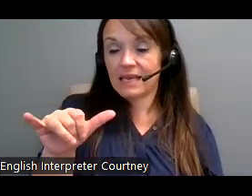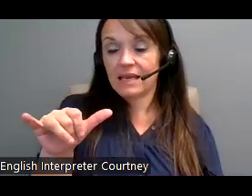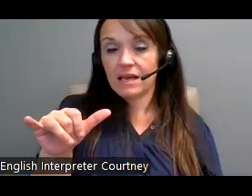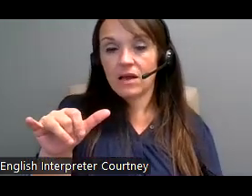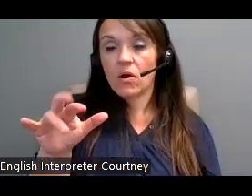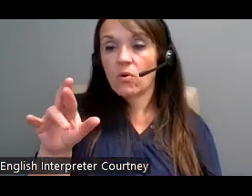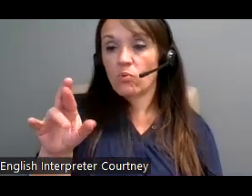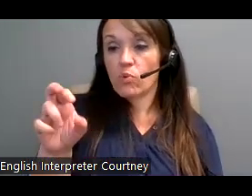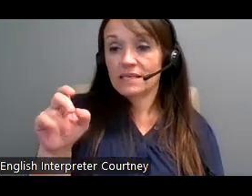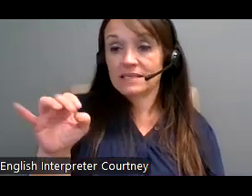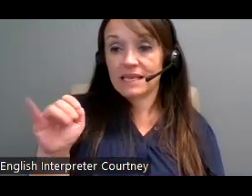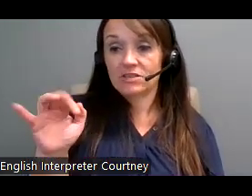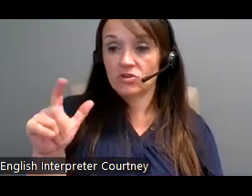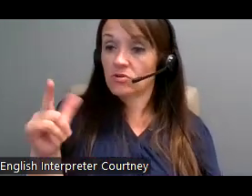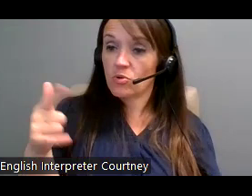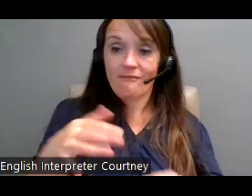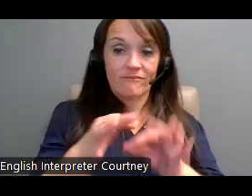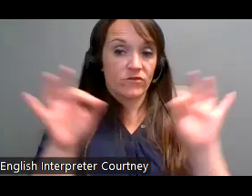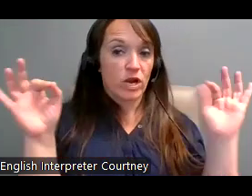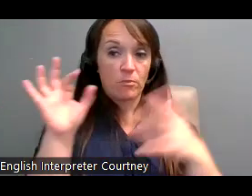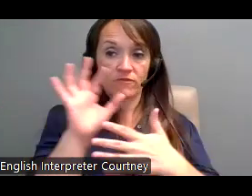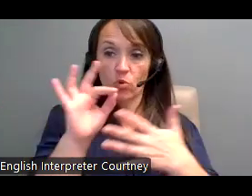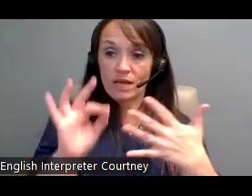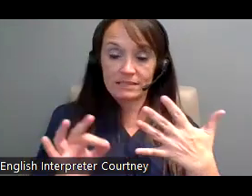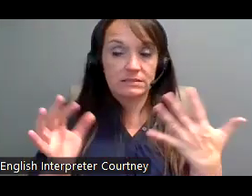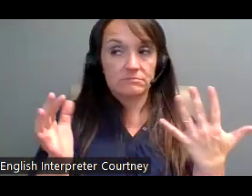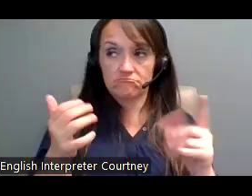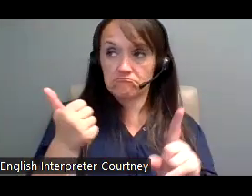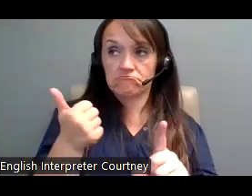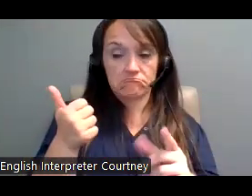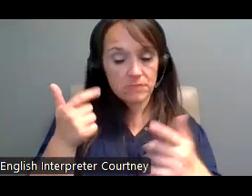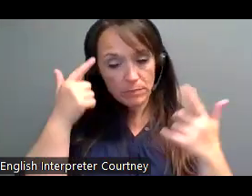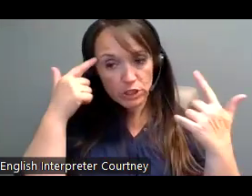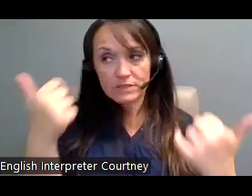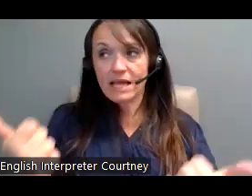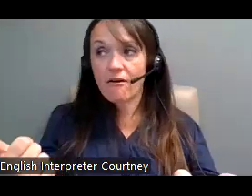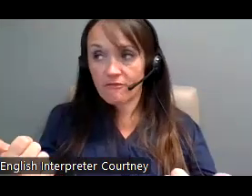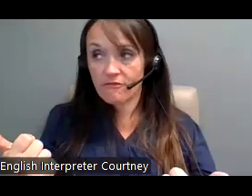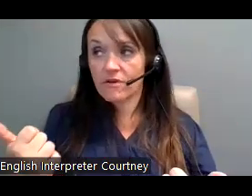of the freedom of choice process when you are enrolling in a waiver but there are community,